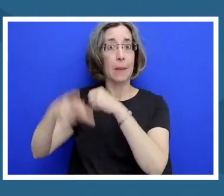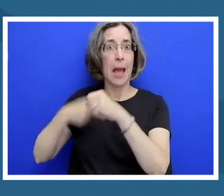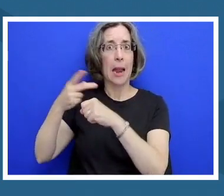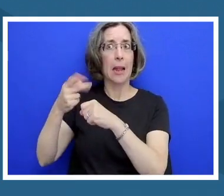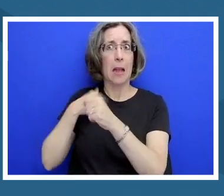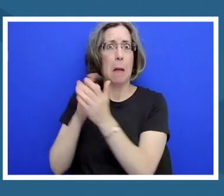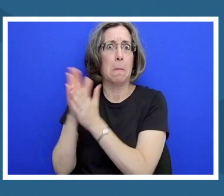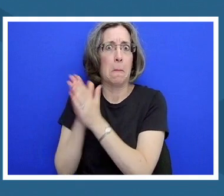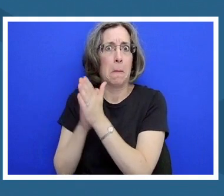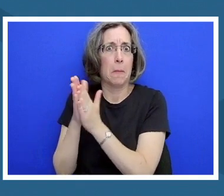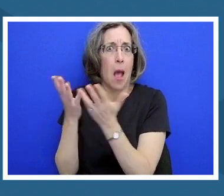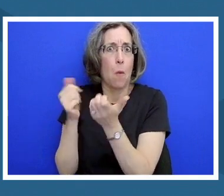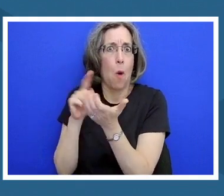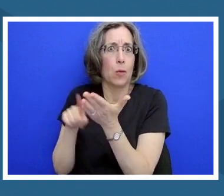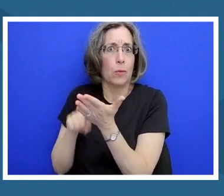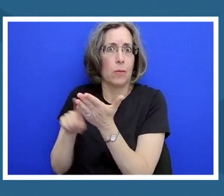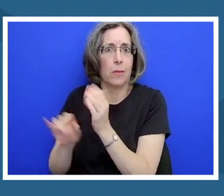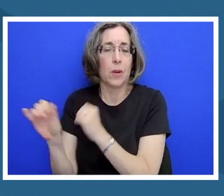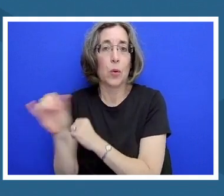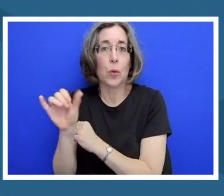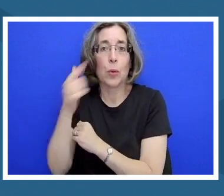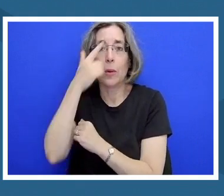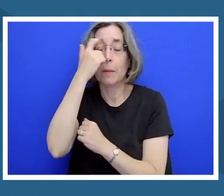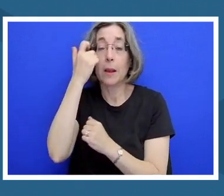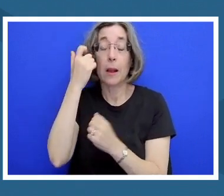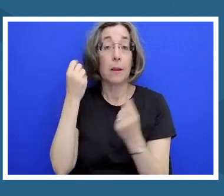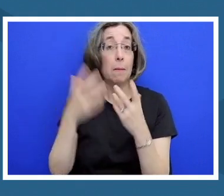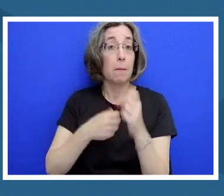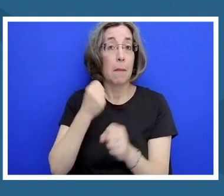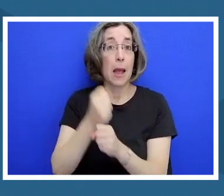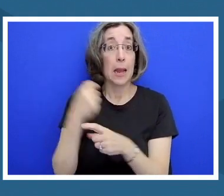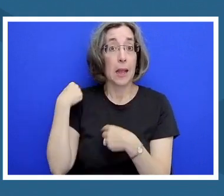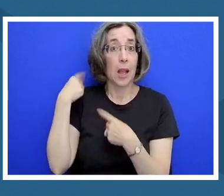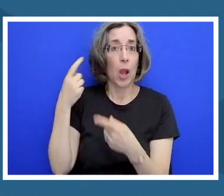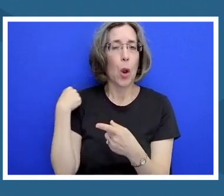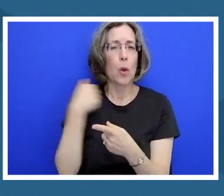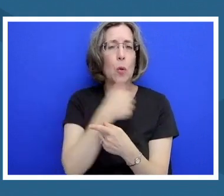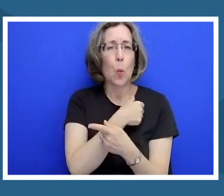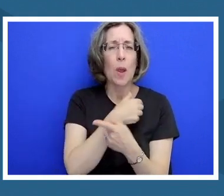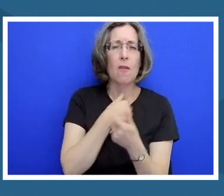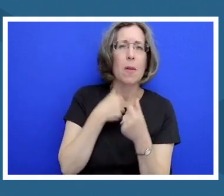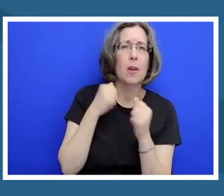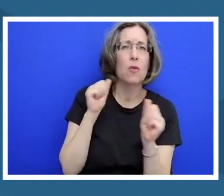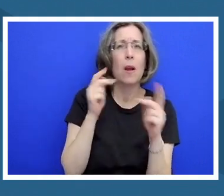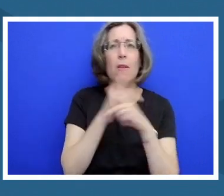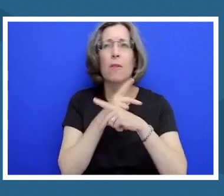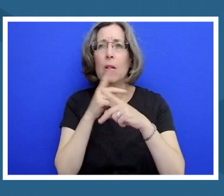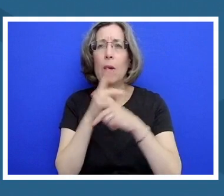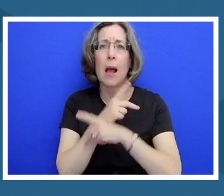doing for many many years is trying to figure out what